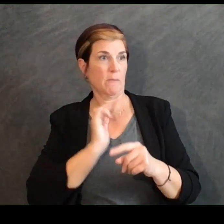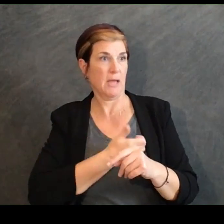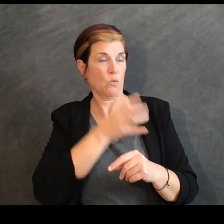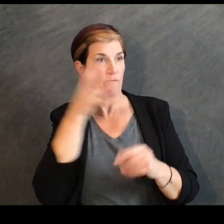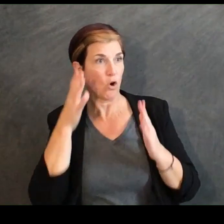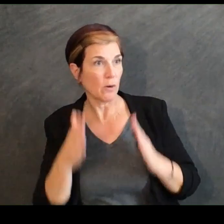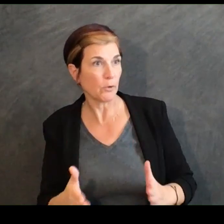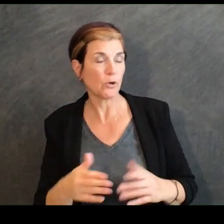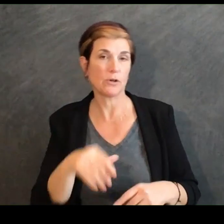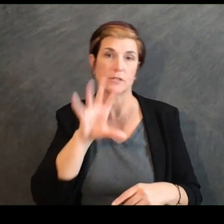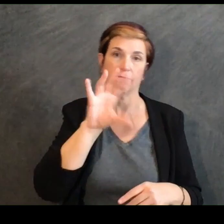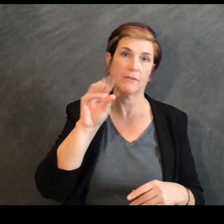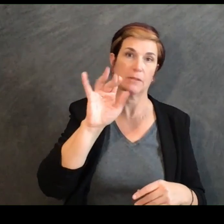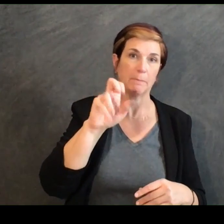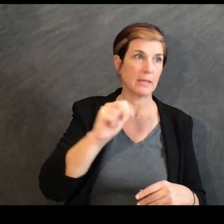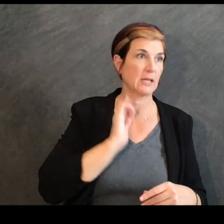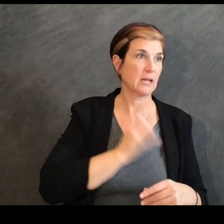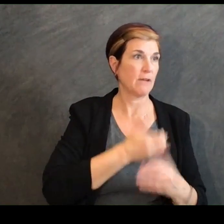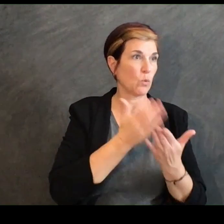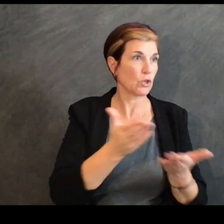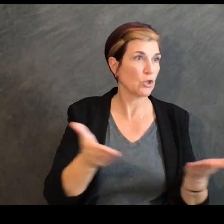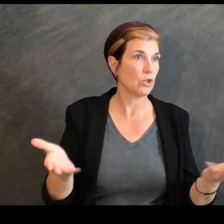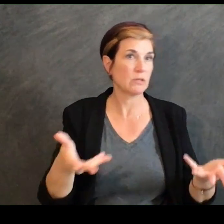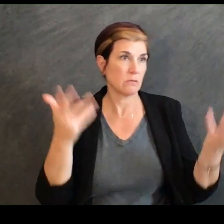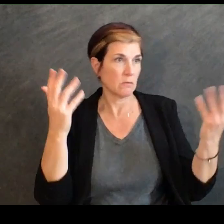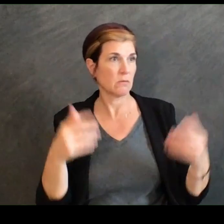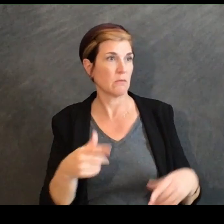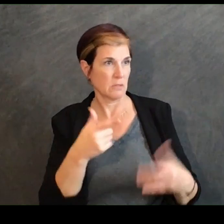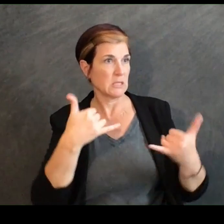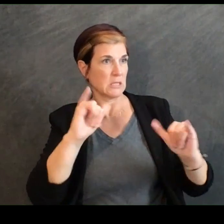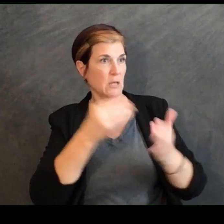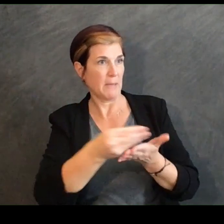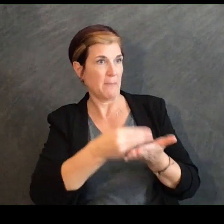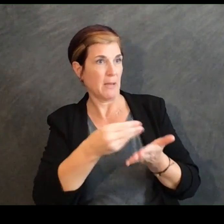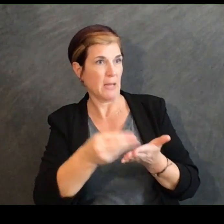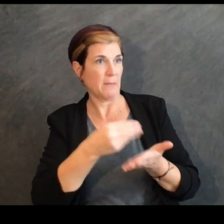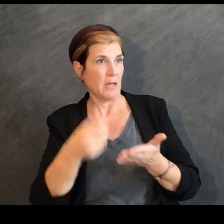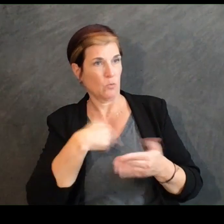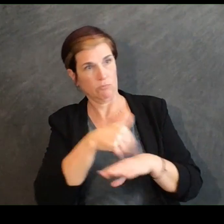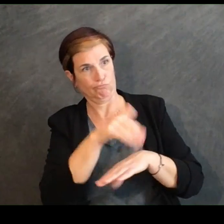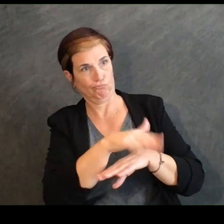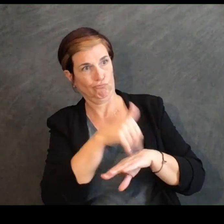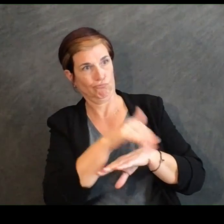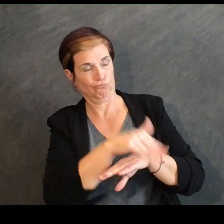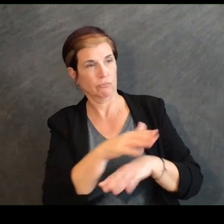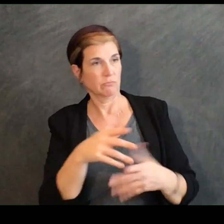for our country it's about time somebody did that and frankly phase 2 we'll start